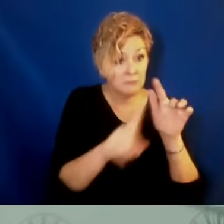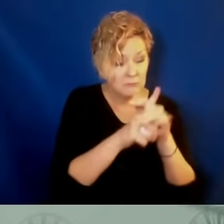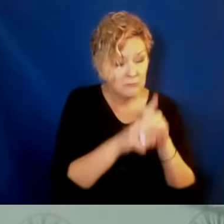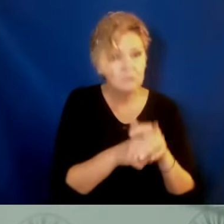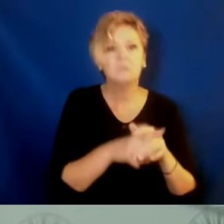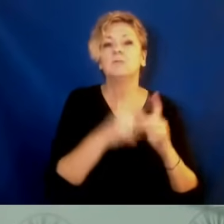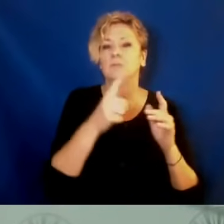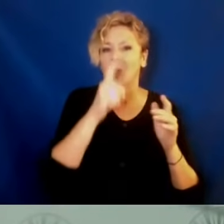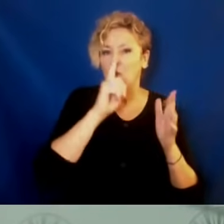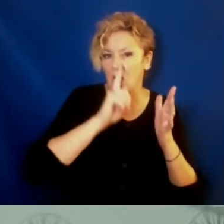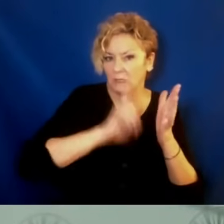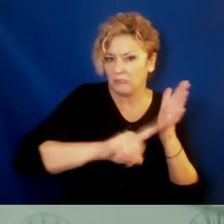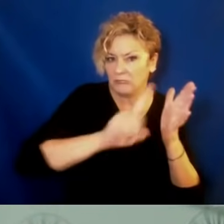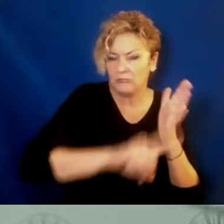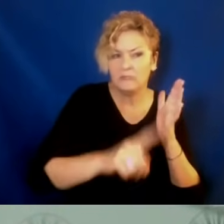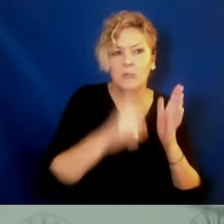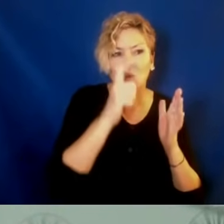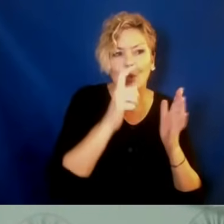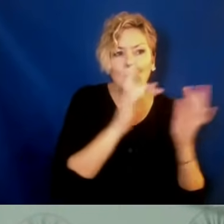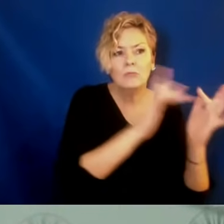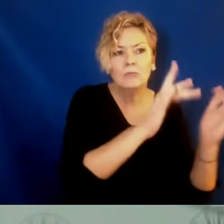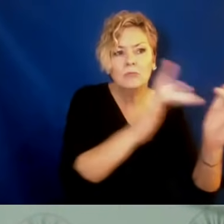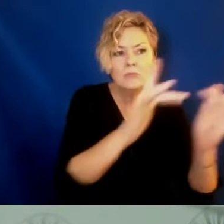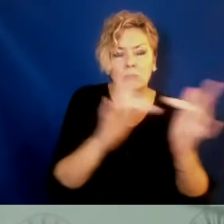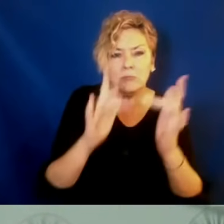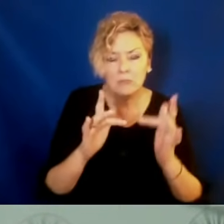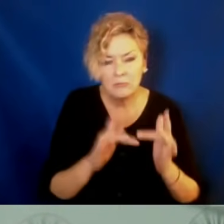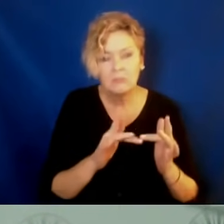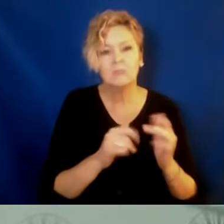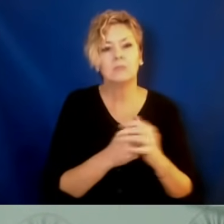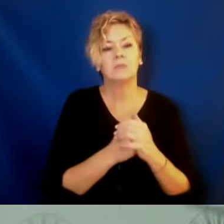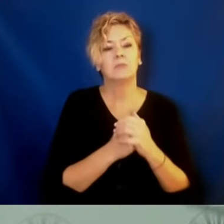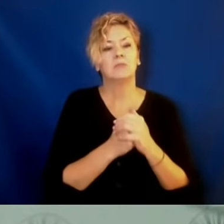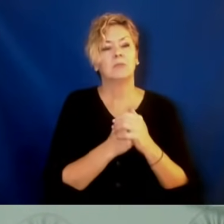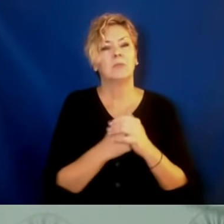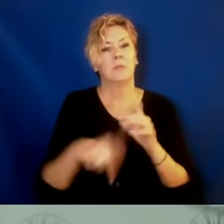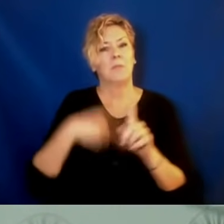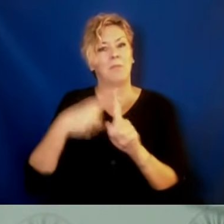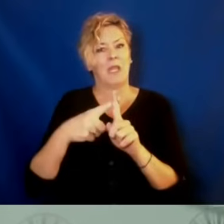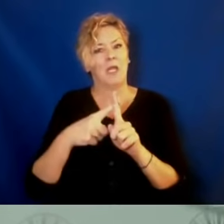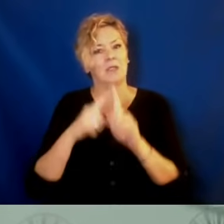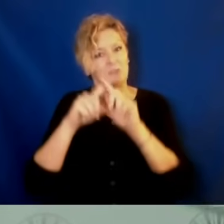But we have learned a great deal about COVID 19 since the beginning of the pandemic.